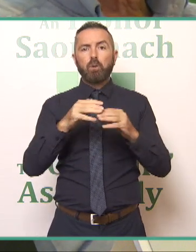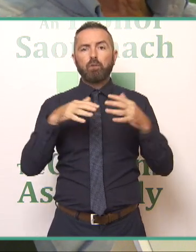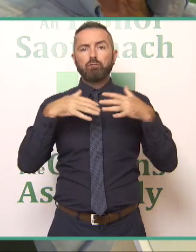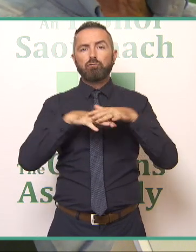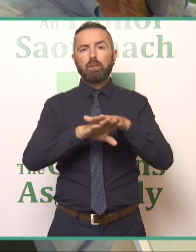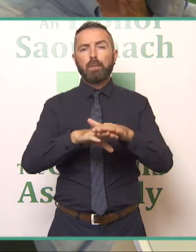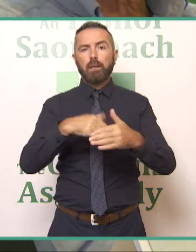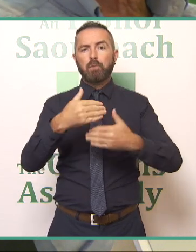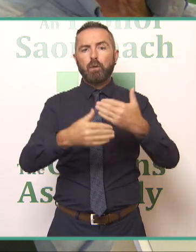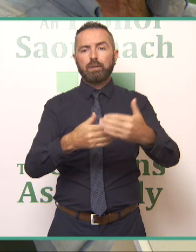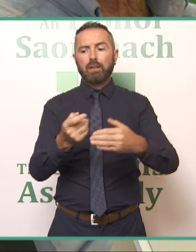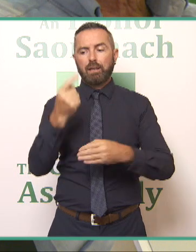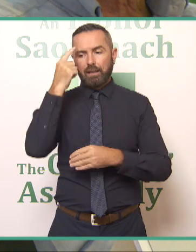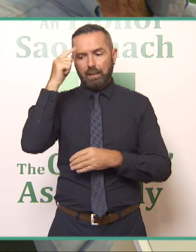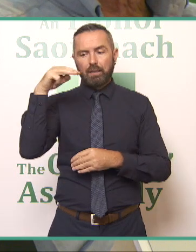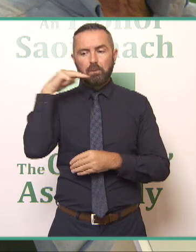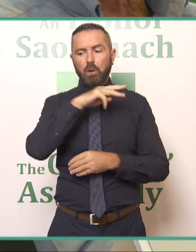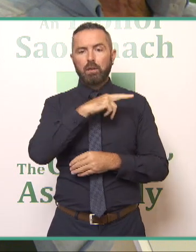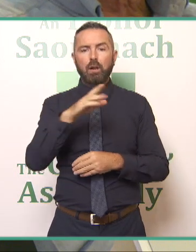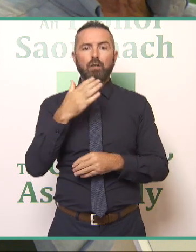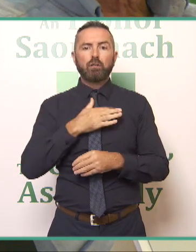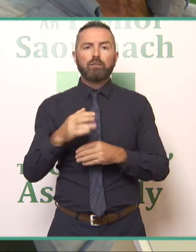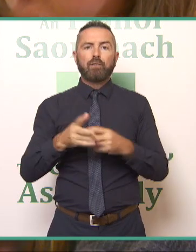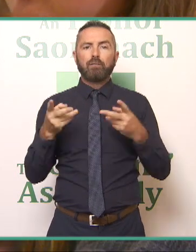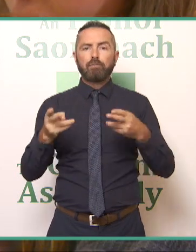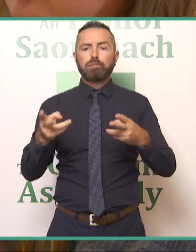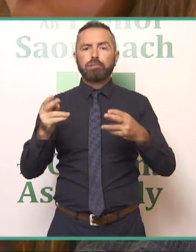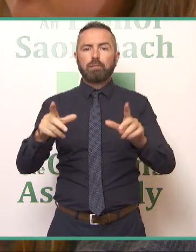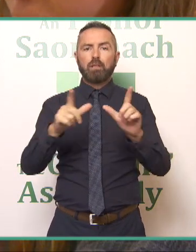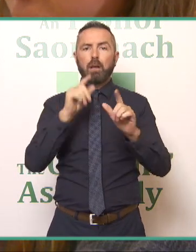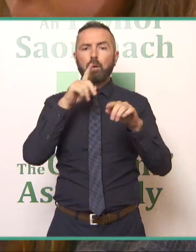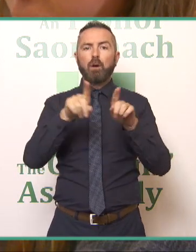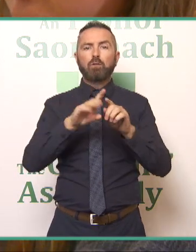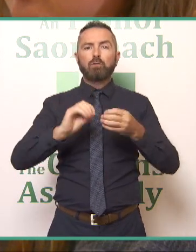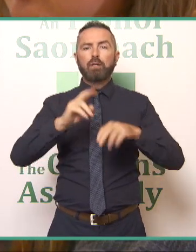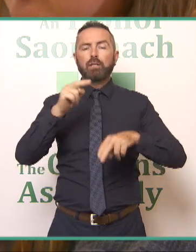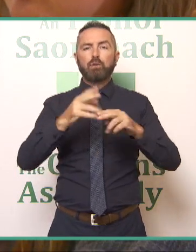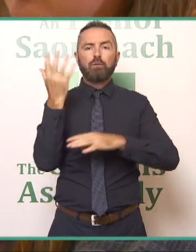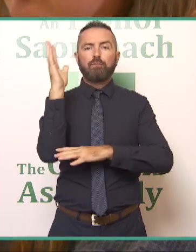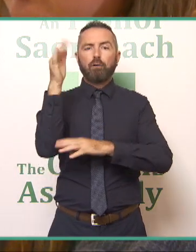think that's very very important not just for Fairly licenses and wood production, but also to create new for us here in Ireland as well. Okay? Thank